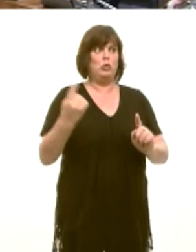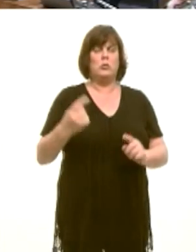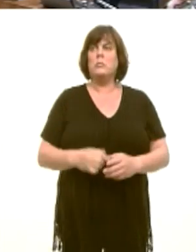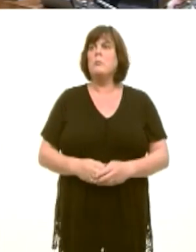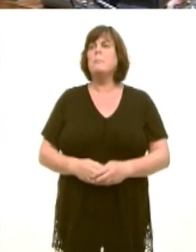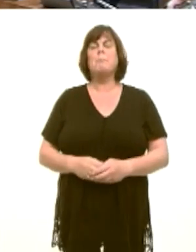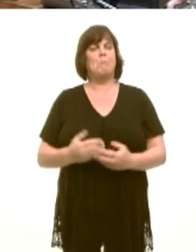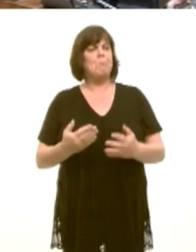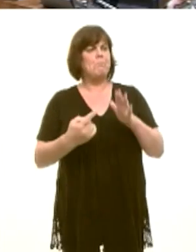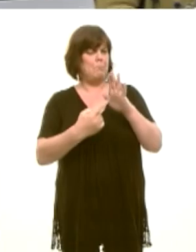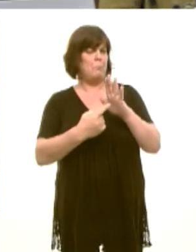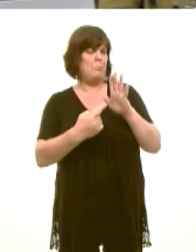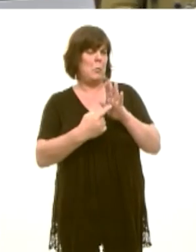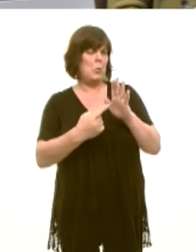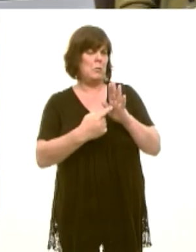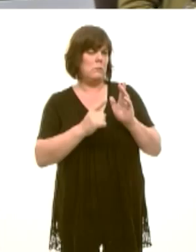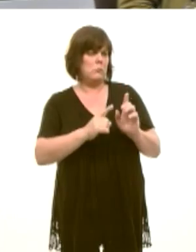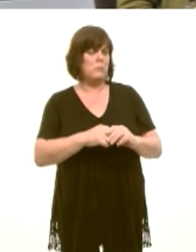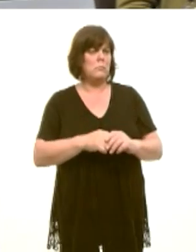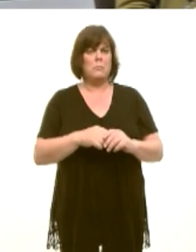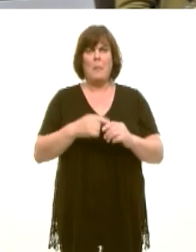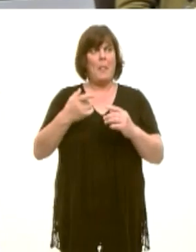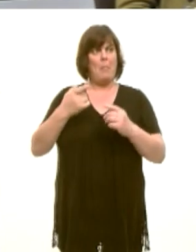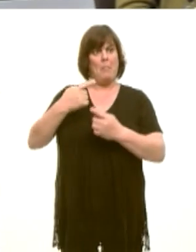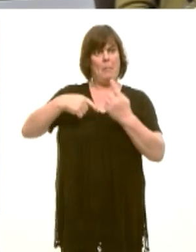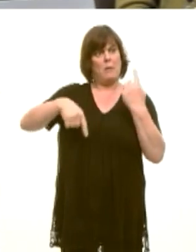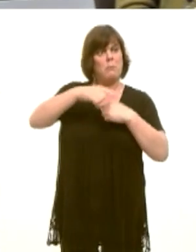point, and that is that banks have received assistance from the public, through their